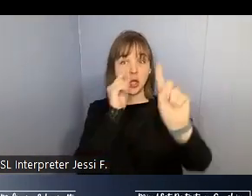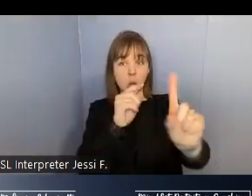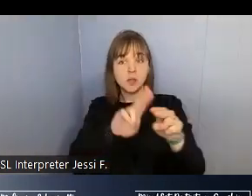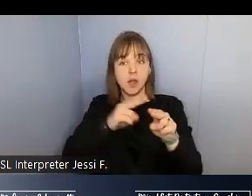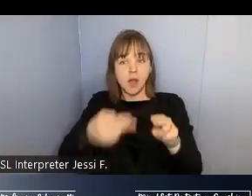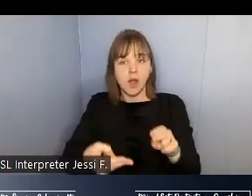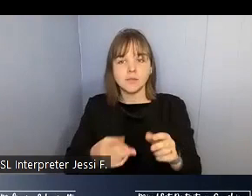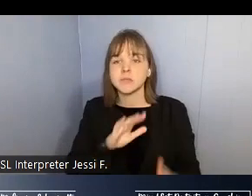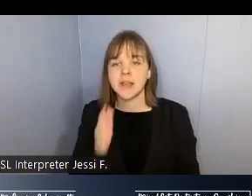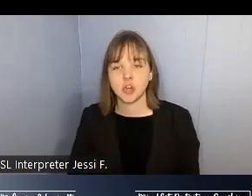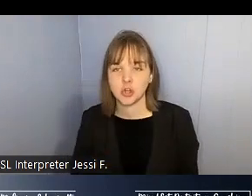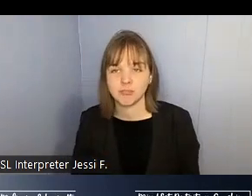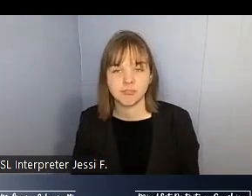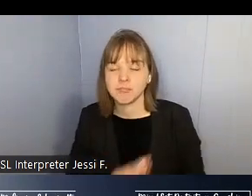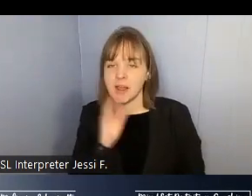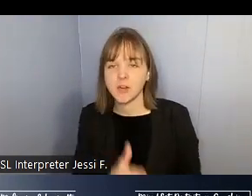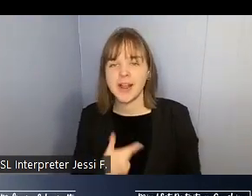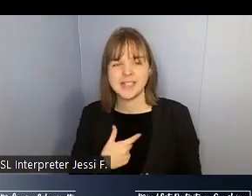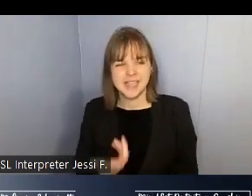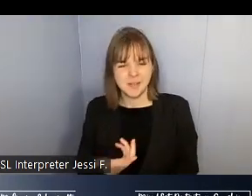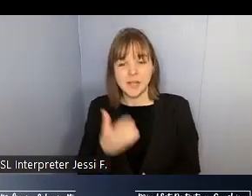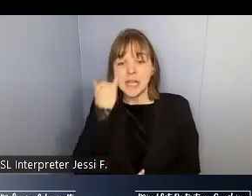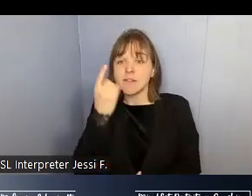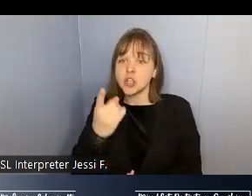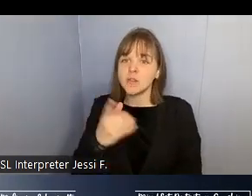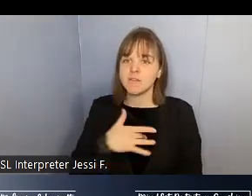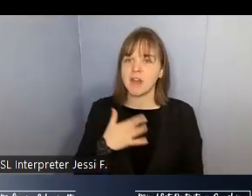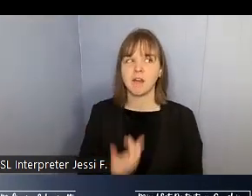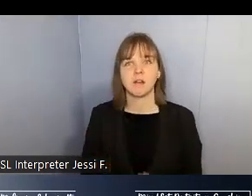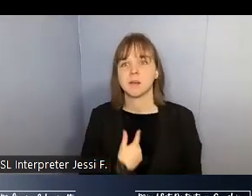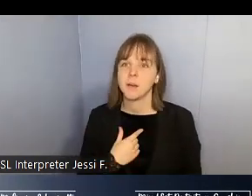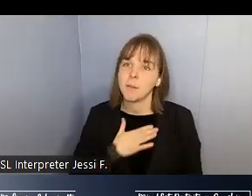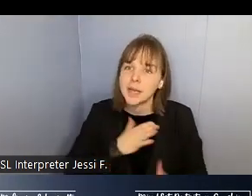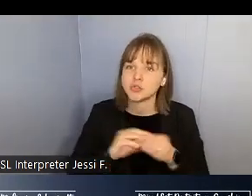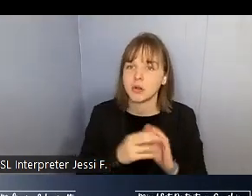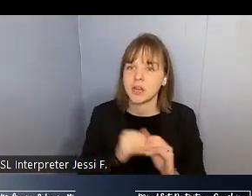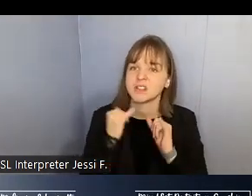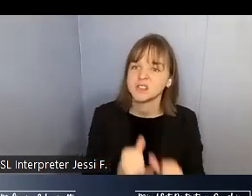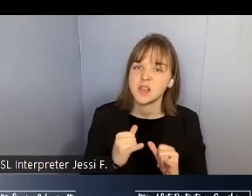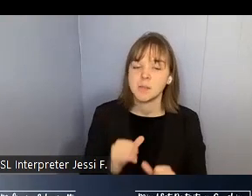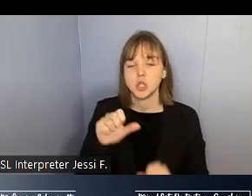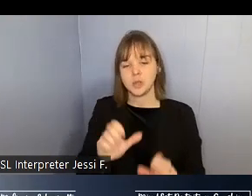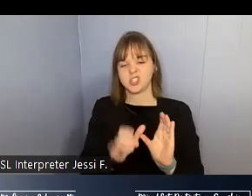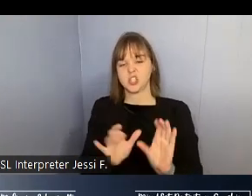And if you relate to any of this, drop a yes in the chat. Show me a hands up. Give me a thumbs up because this is